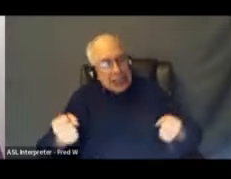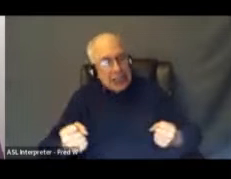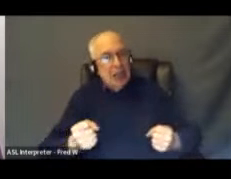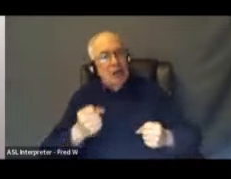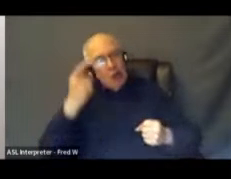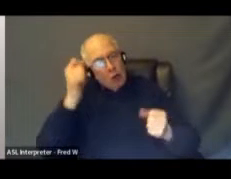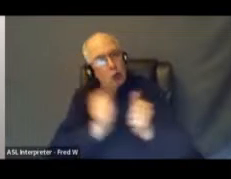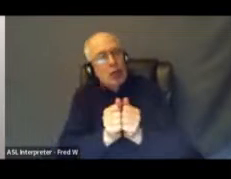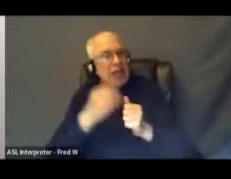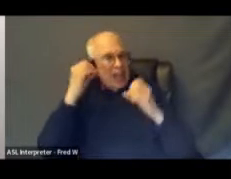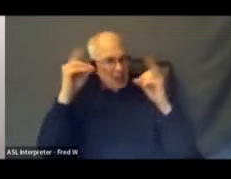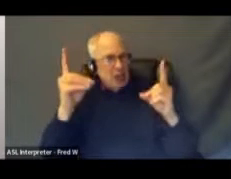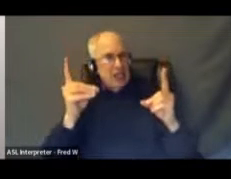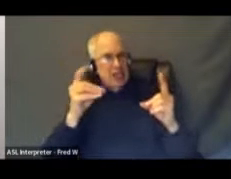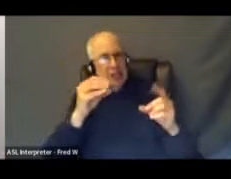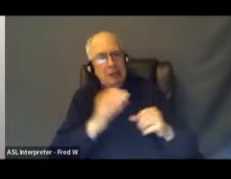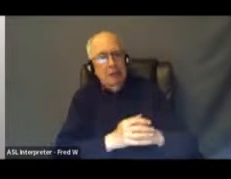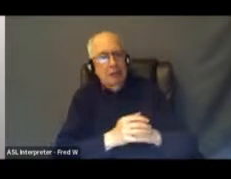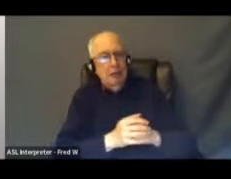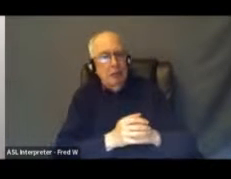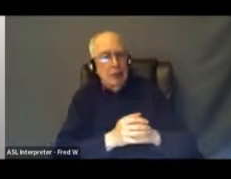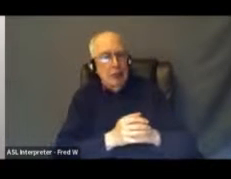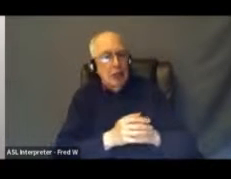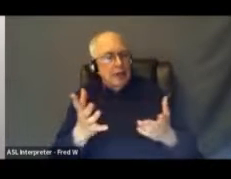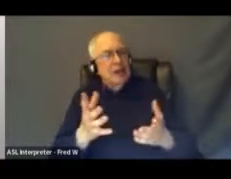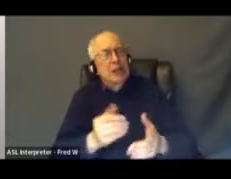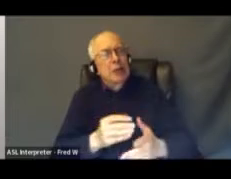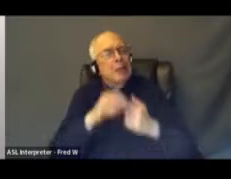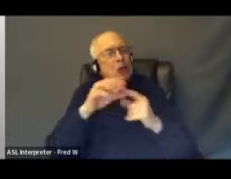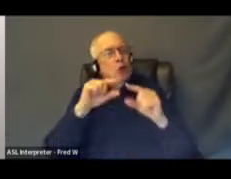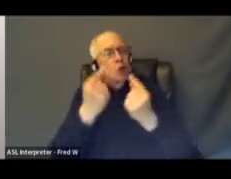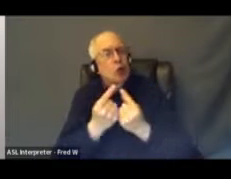psycho educational groups developed just for brain injury survivors experiencing the legal